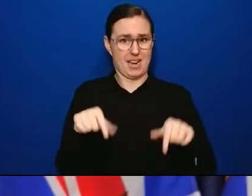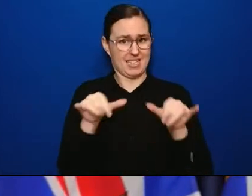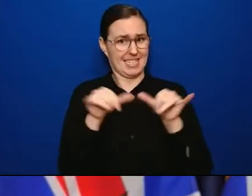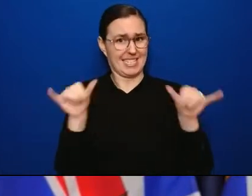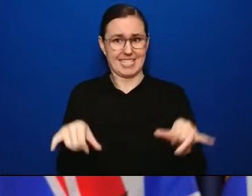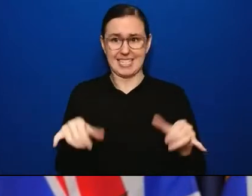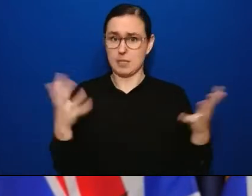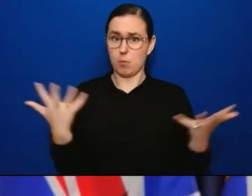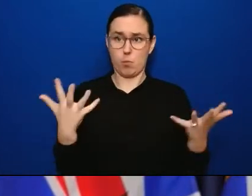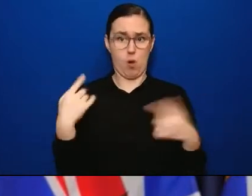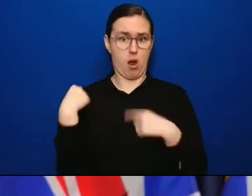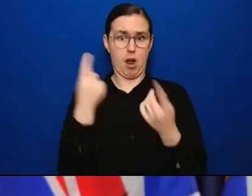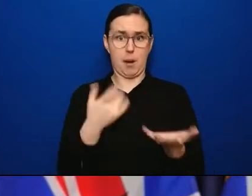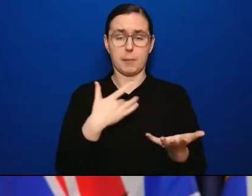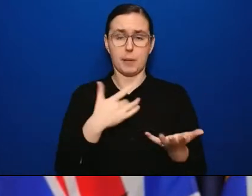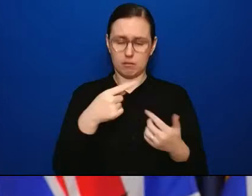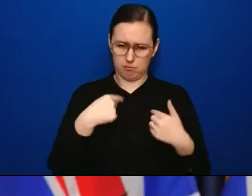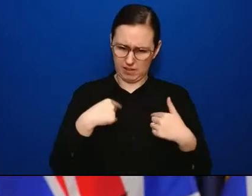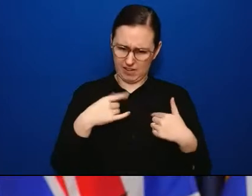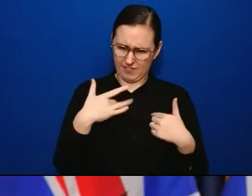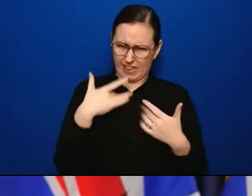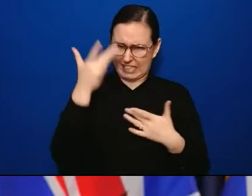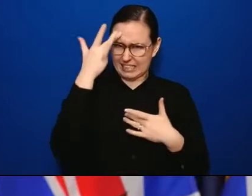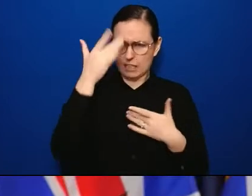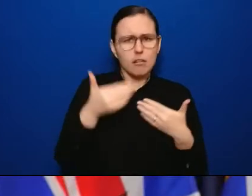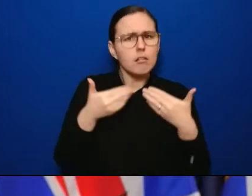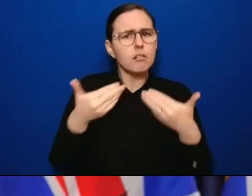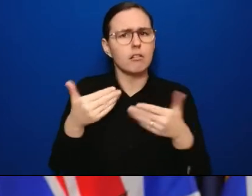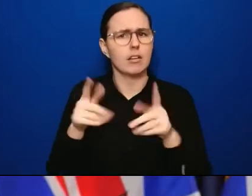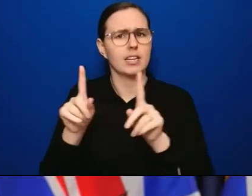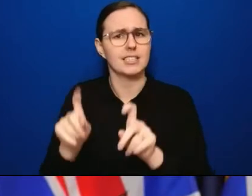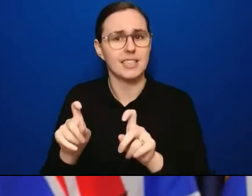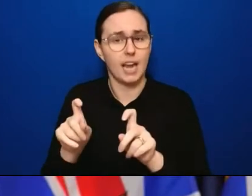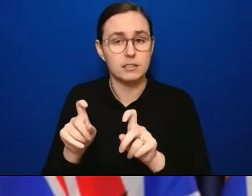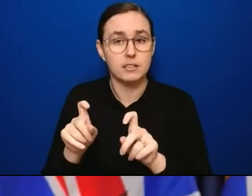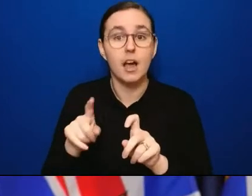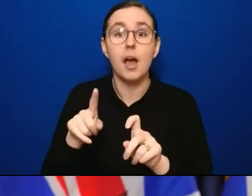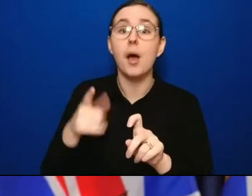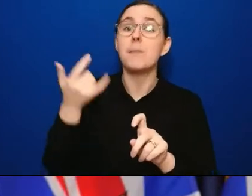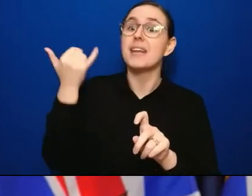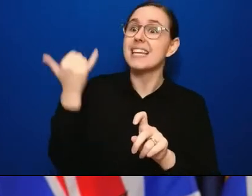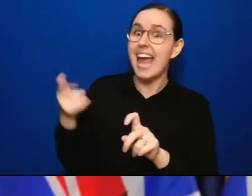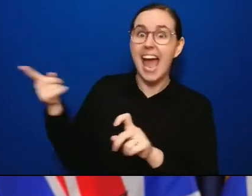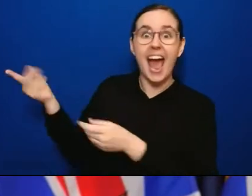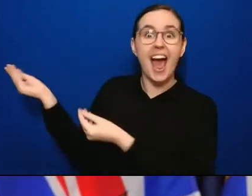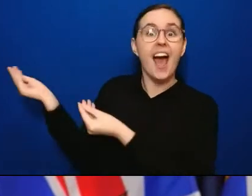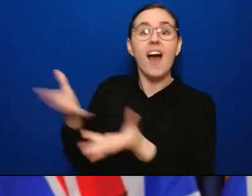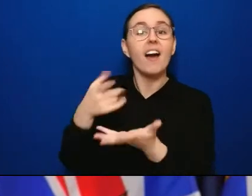members of the general population will be able to access tests to use to understand their own symptoms